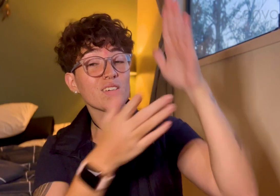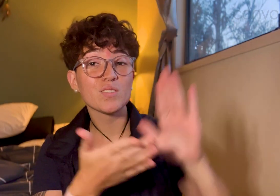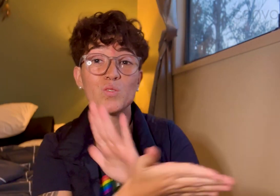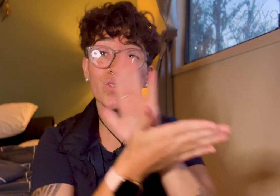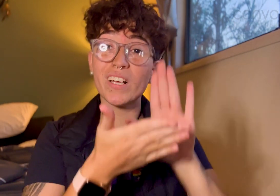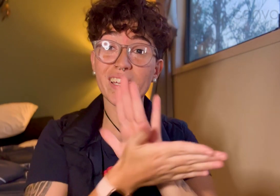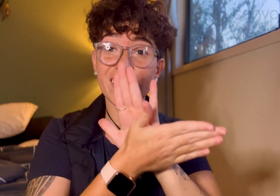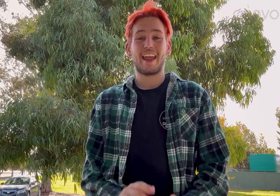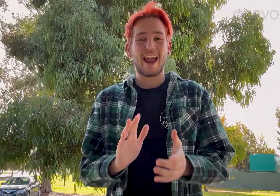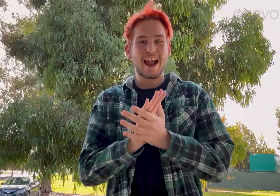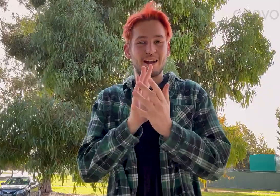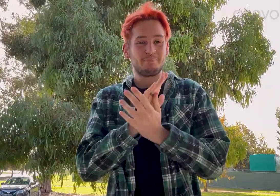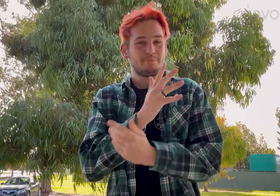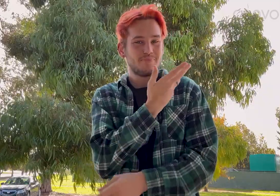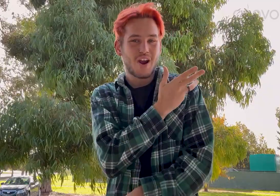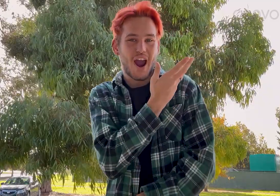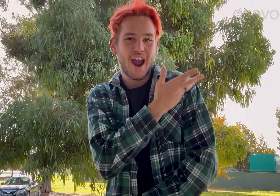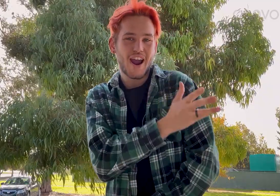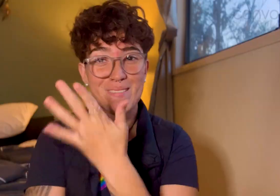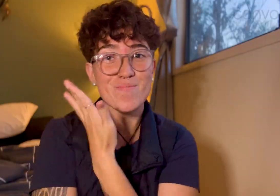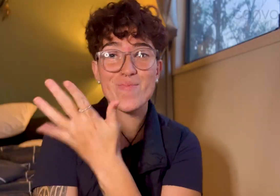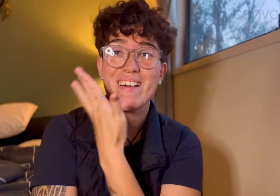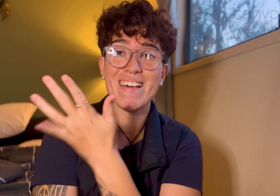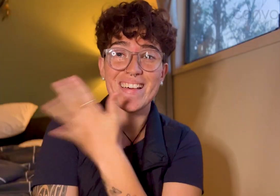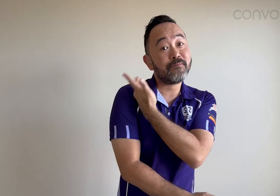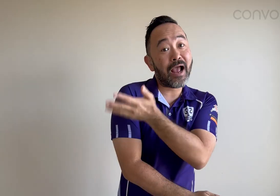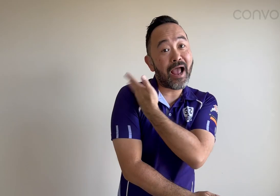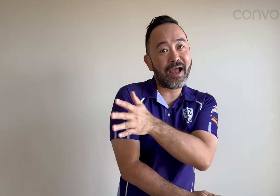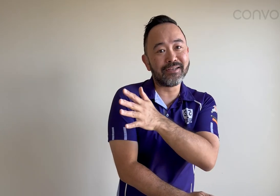and spread joy. Happy Pride!